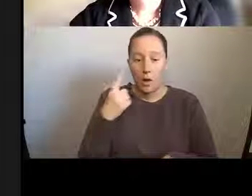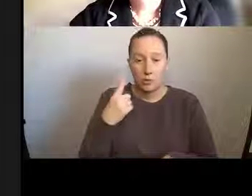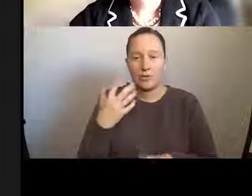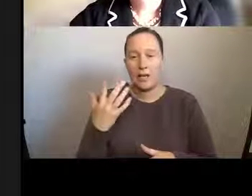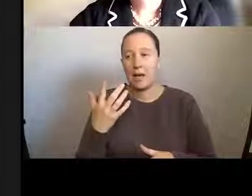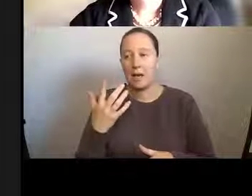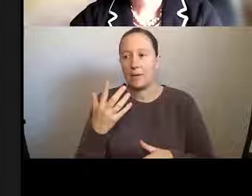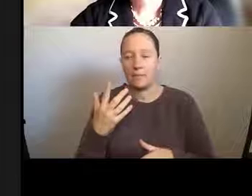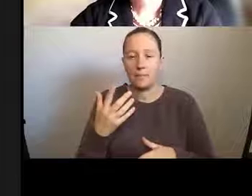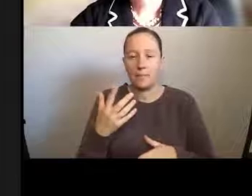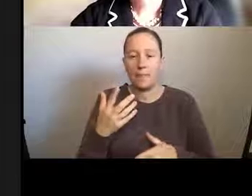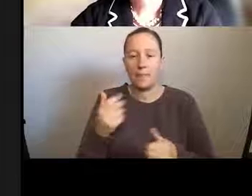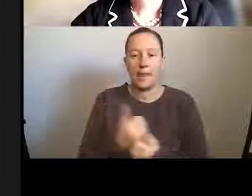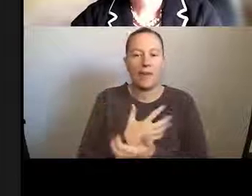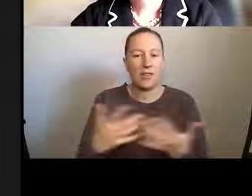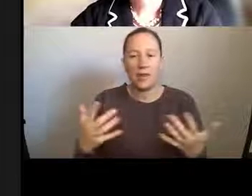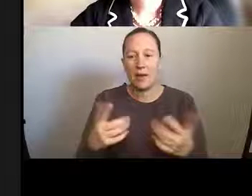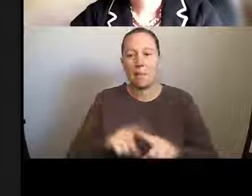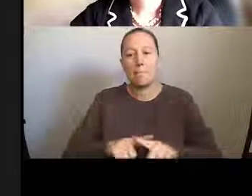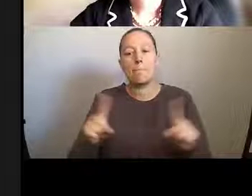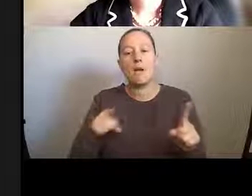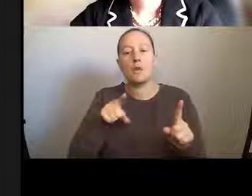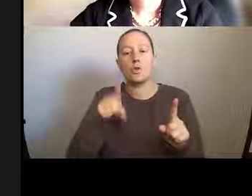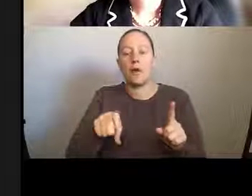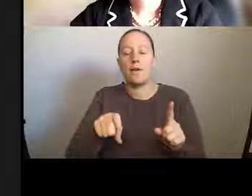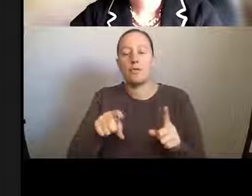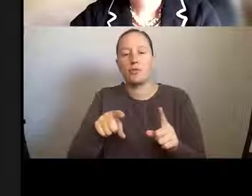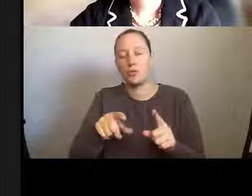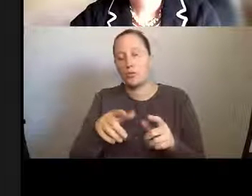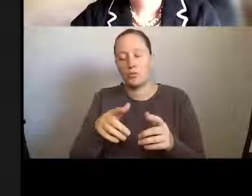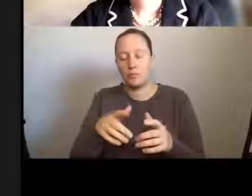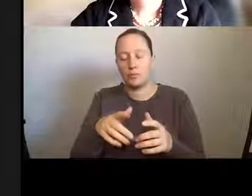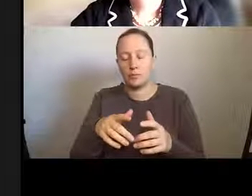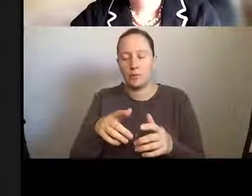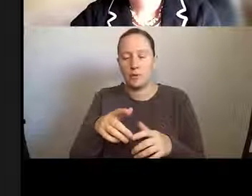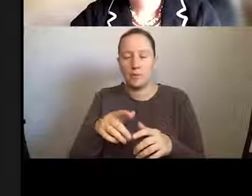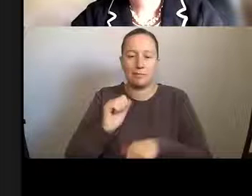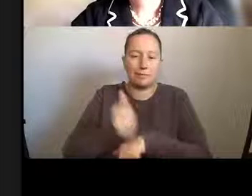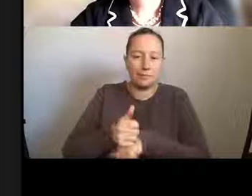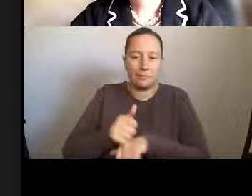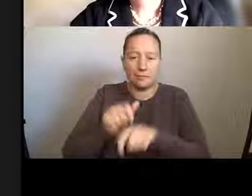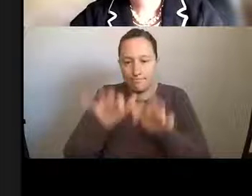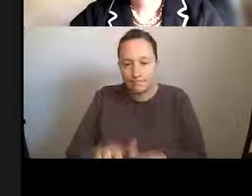You still need to put it together and have it submitted to your IRB office for their determination,